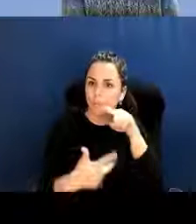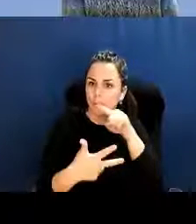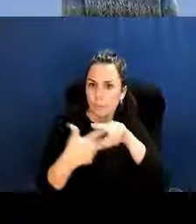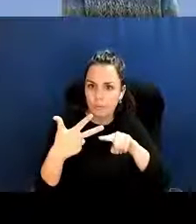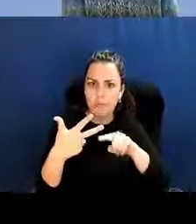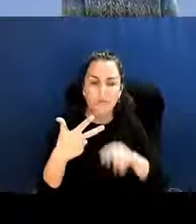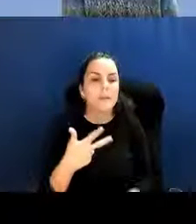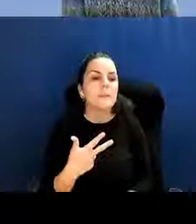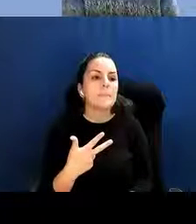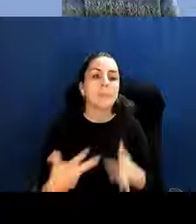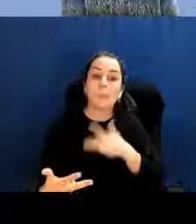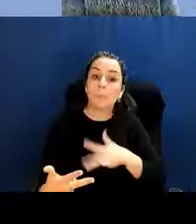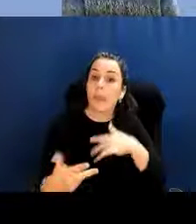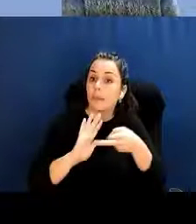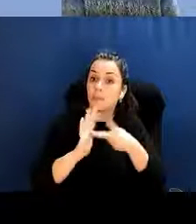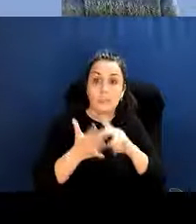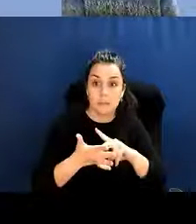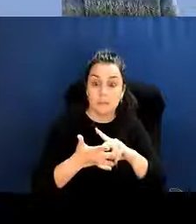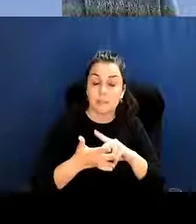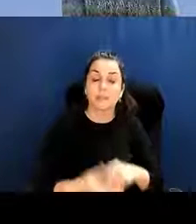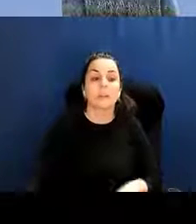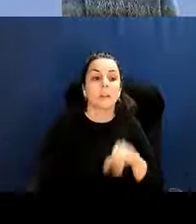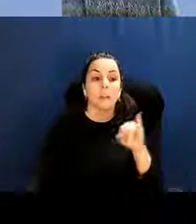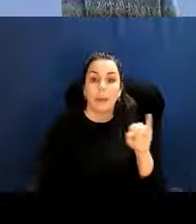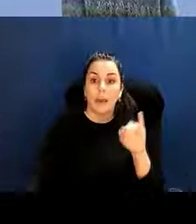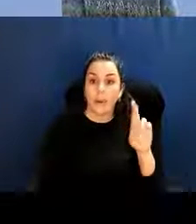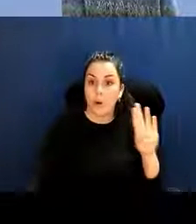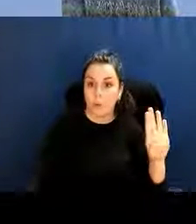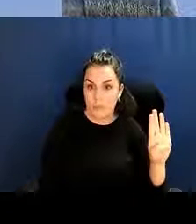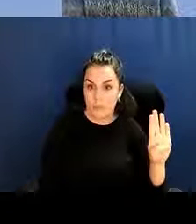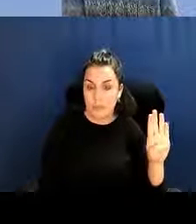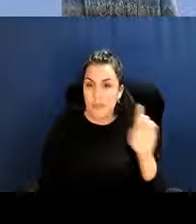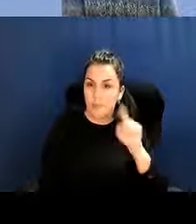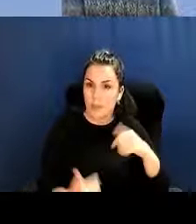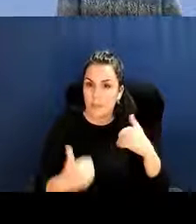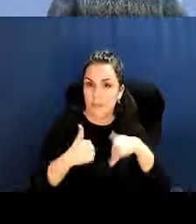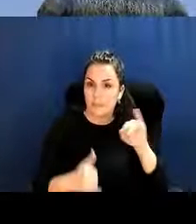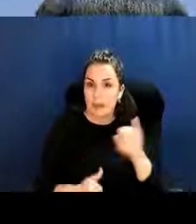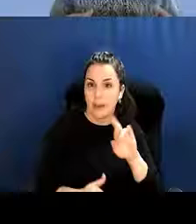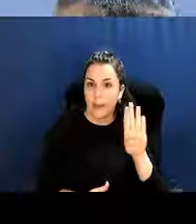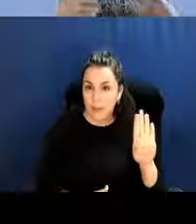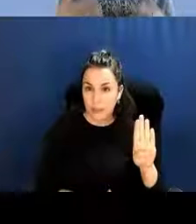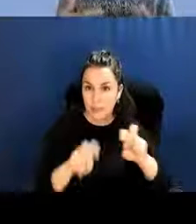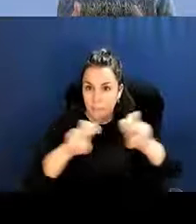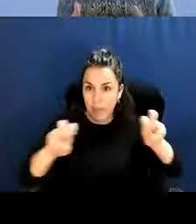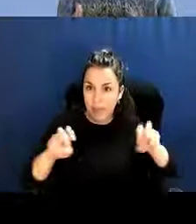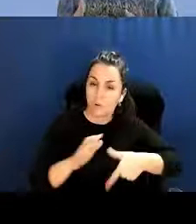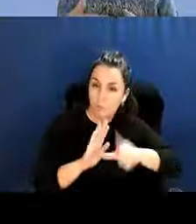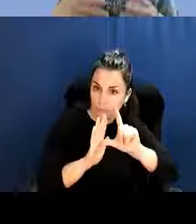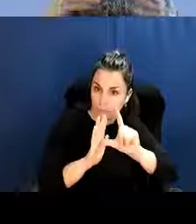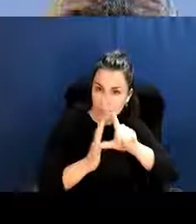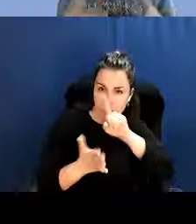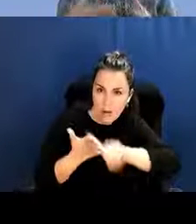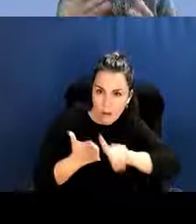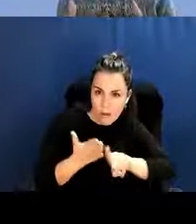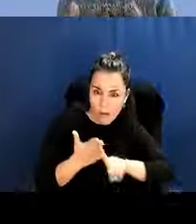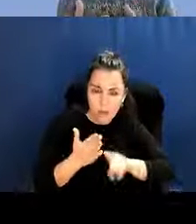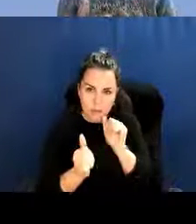This generally means that IRB, there's a need for IRB review, and it's the formal IRB review that needs to comply.